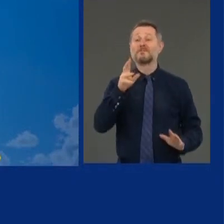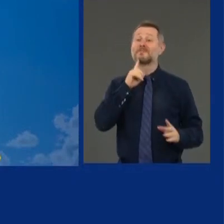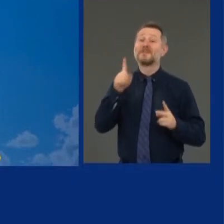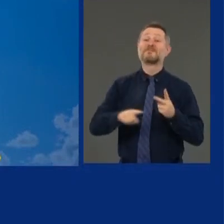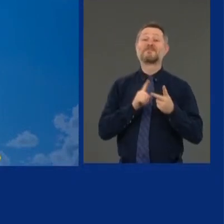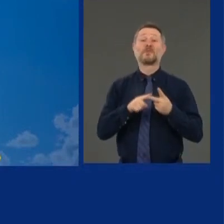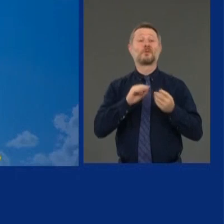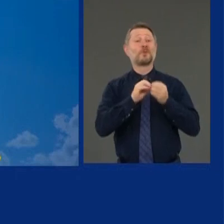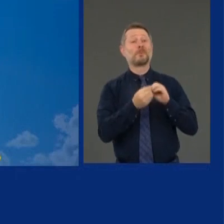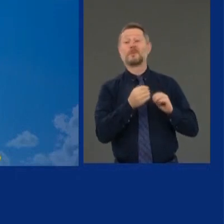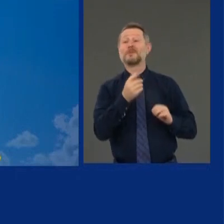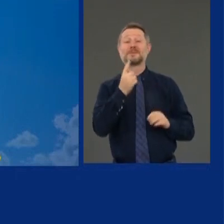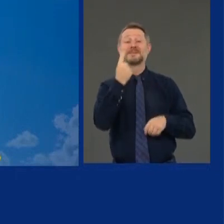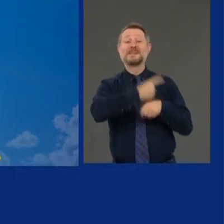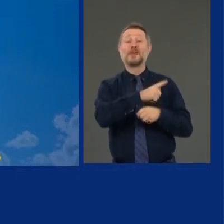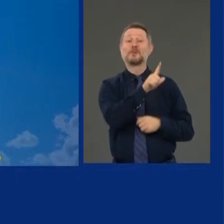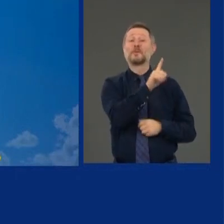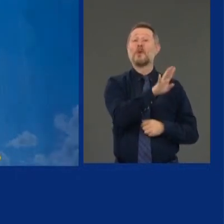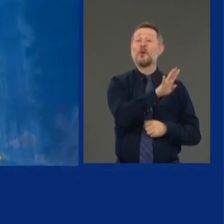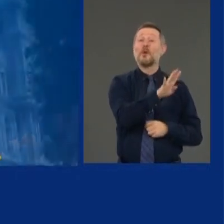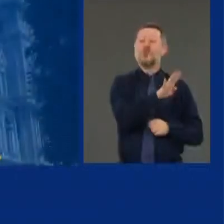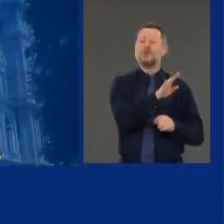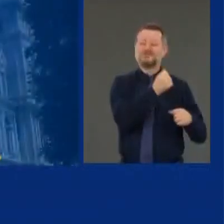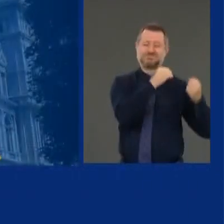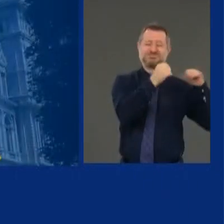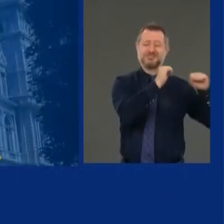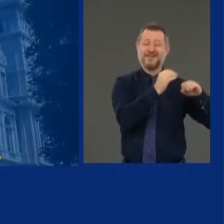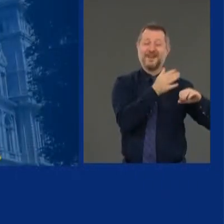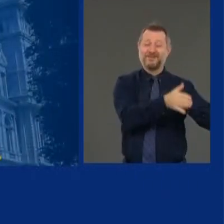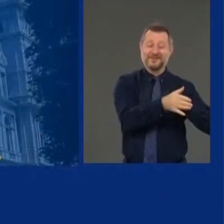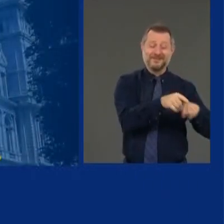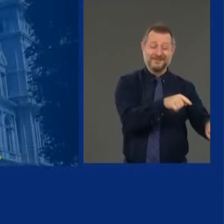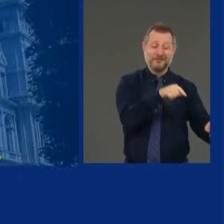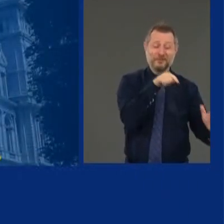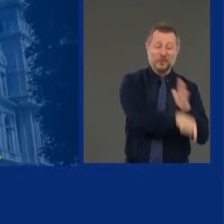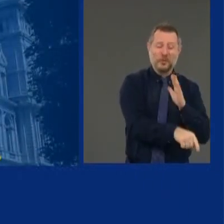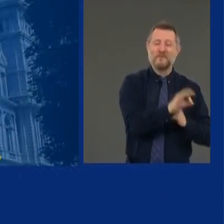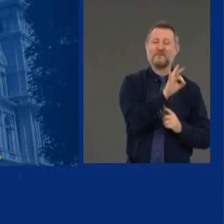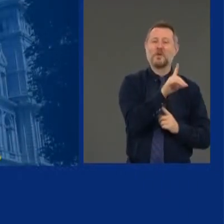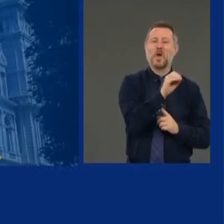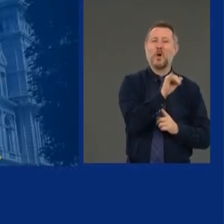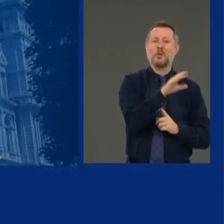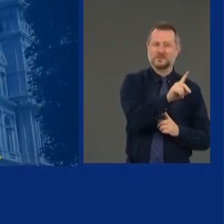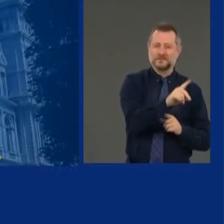LIFE-CHANGING JOURNEY. DAY■ç 24 SINCE THE CIVIL UNREST